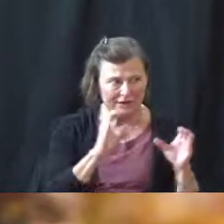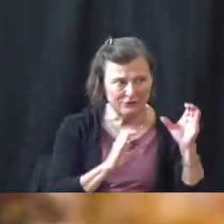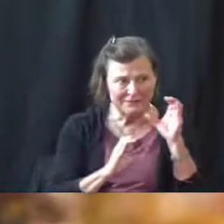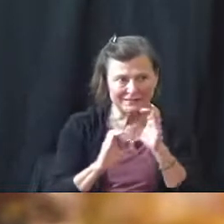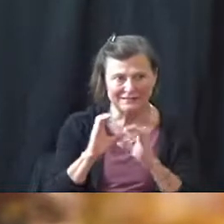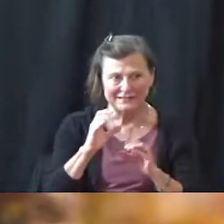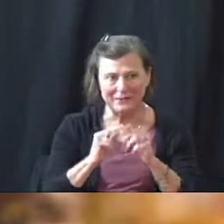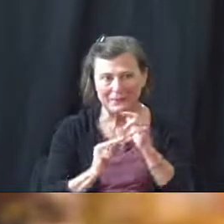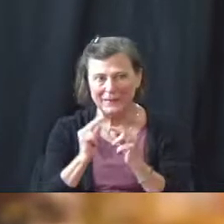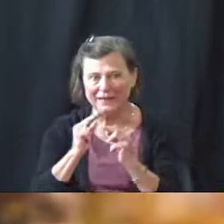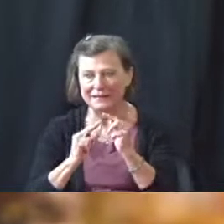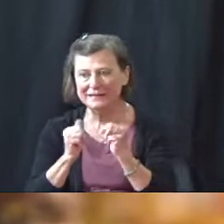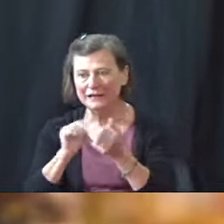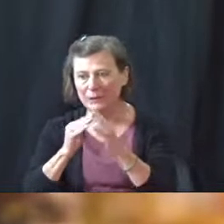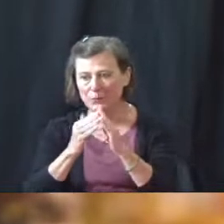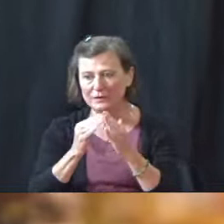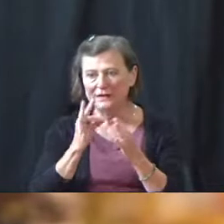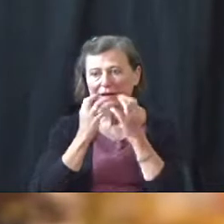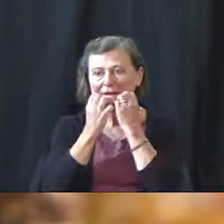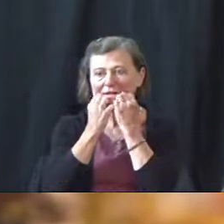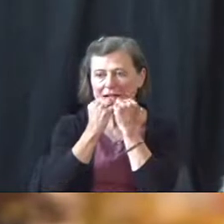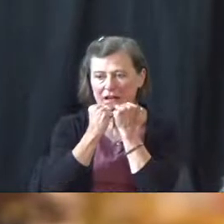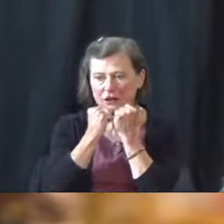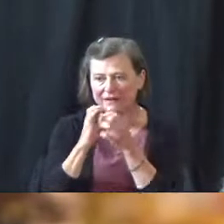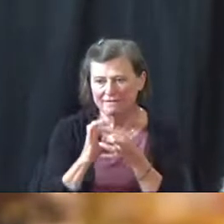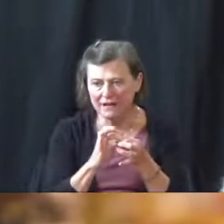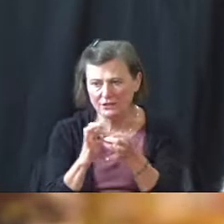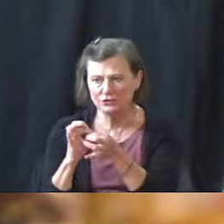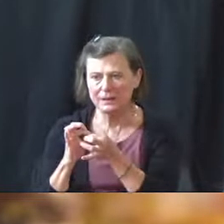Build a community of caring fellowship.